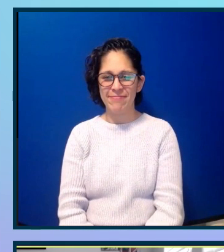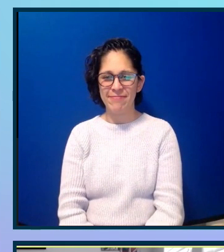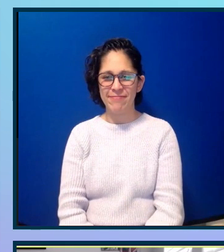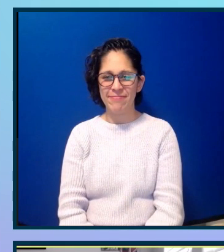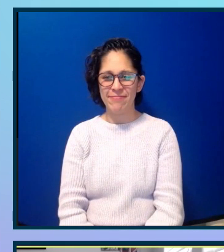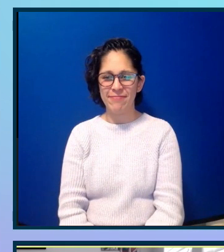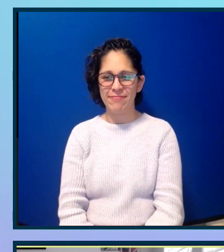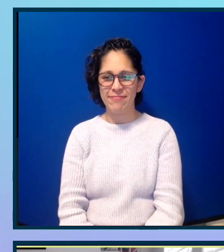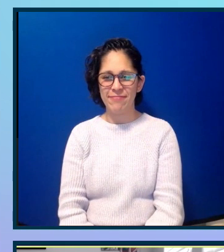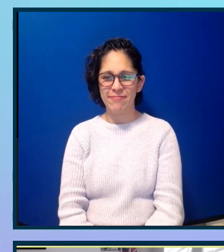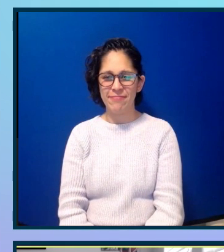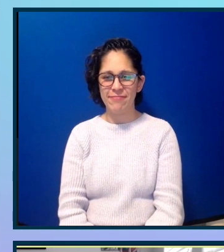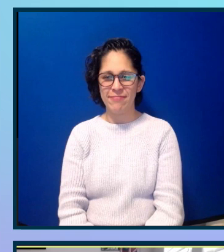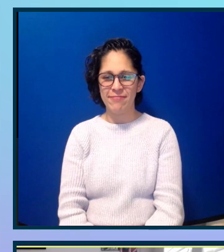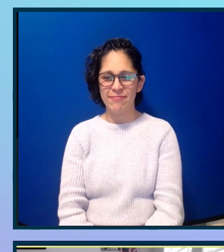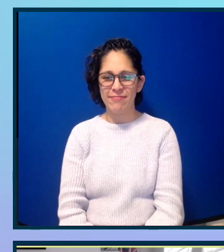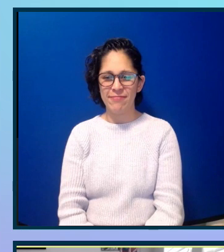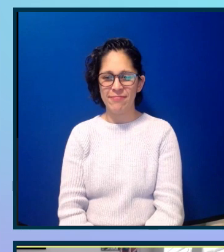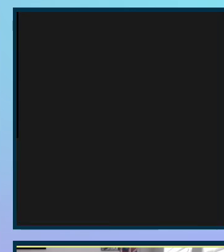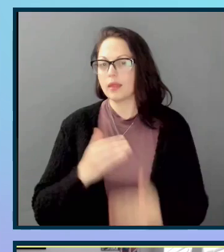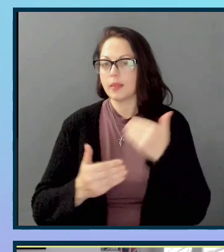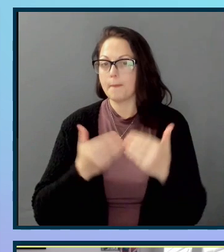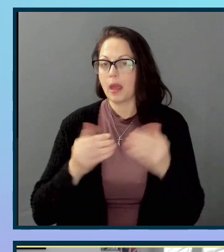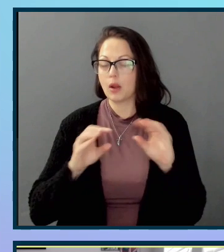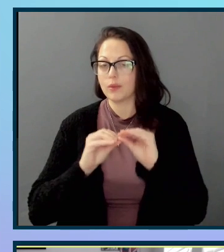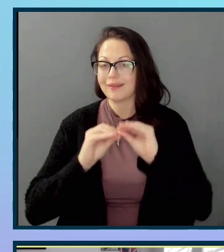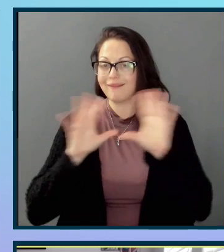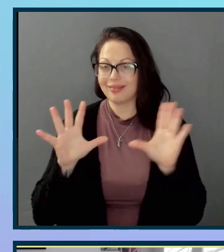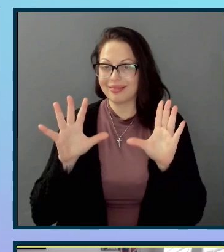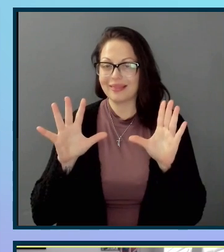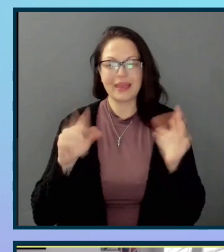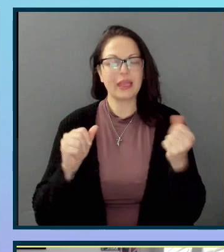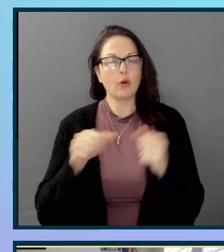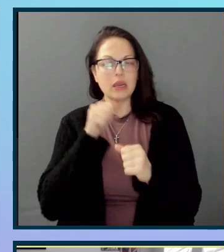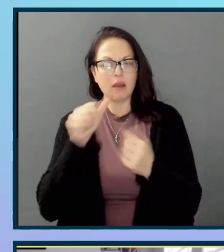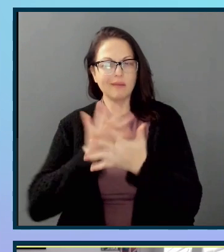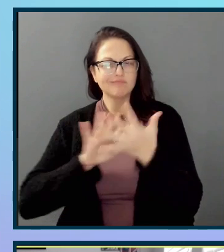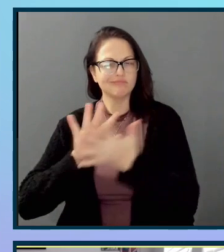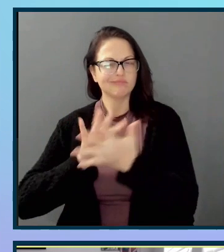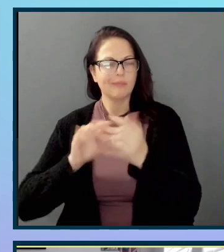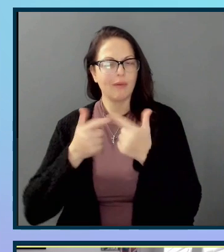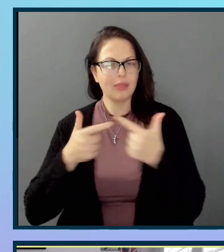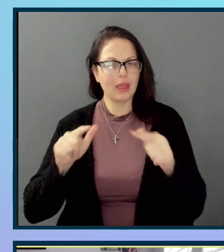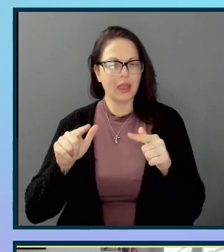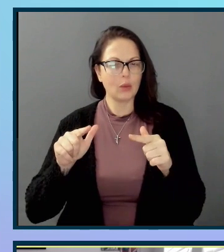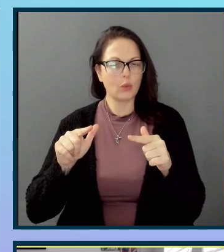So clear and unambiguous language that is appropriate for the context. And those words are chosen by the task force